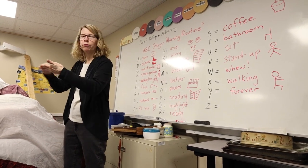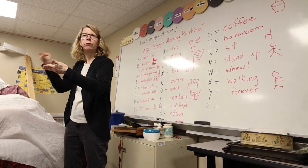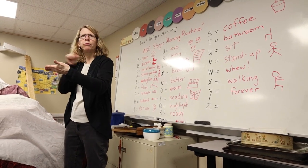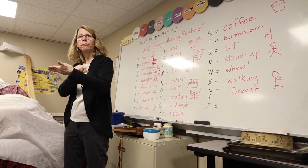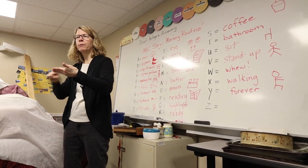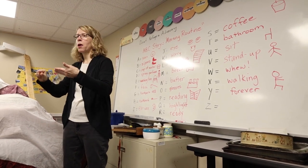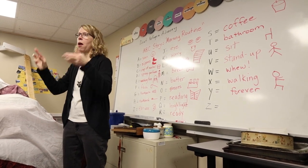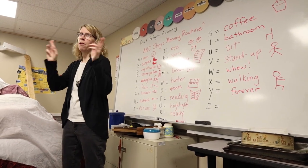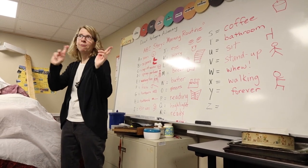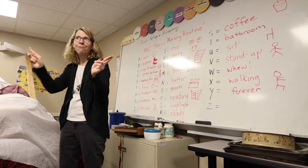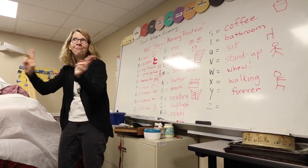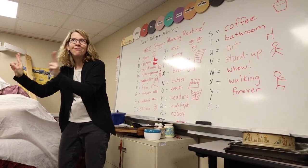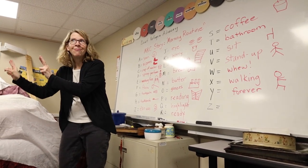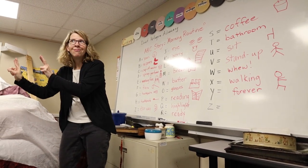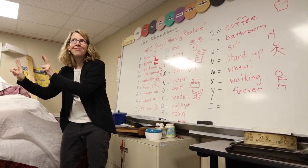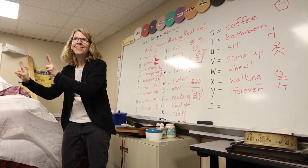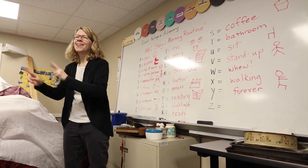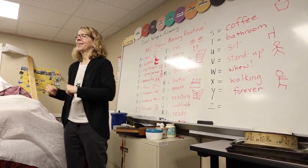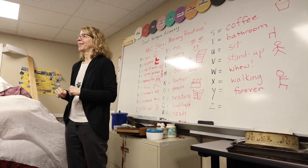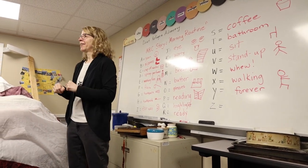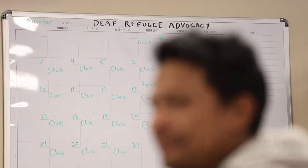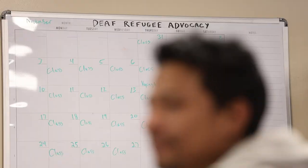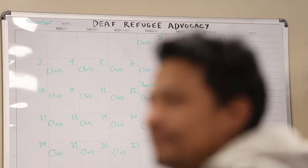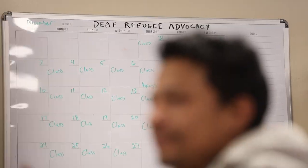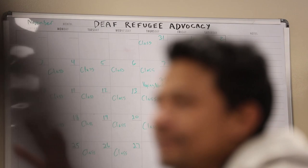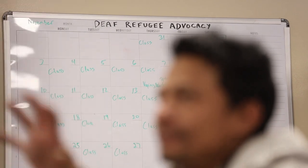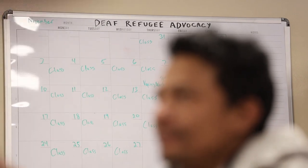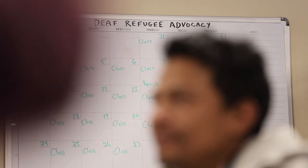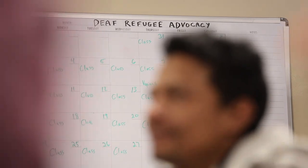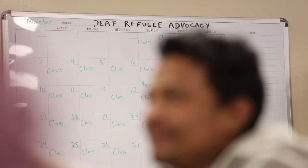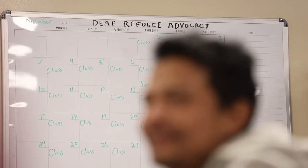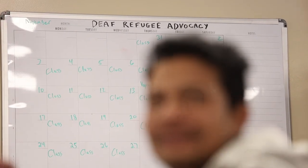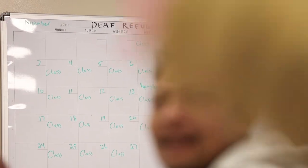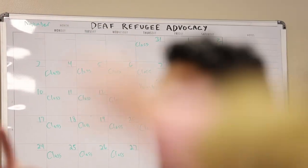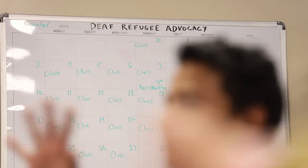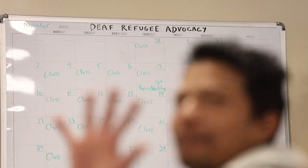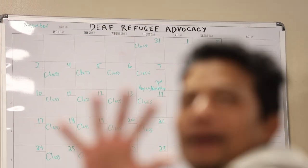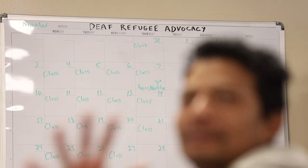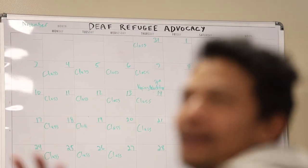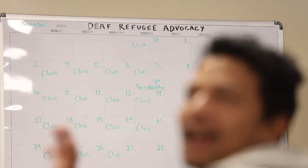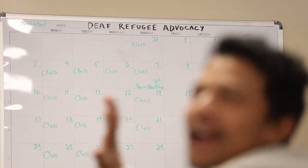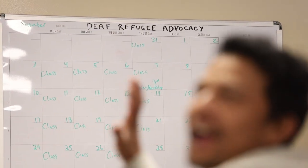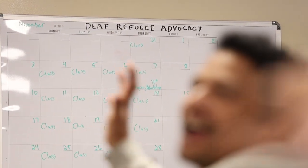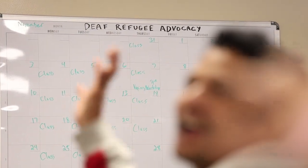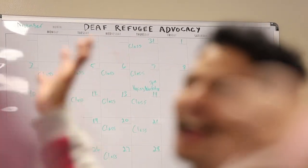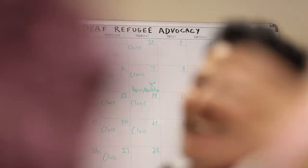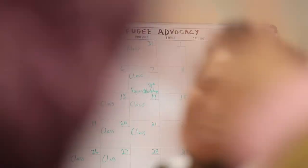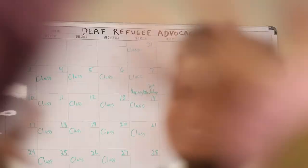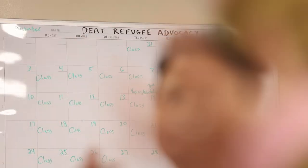(Sangita) but now that we're here, we are like sponges. We want to take in as much